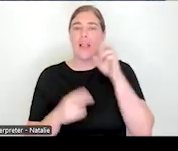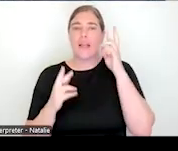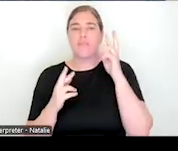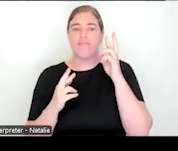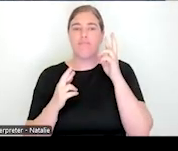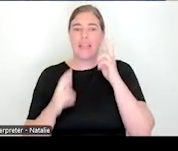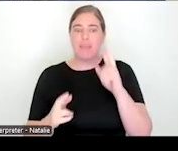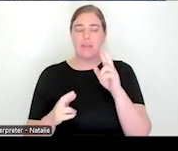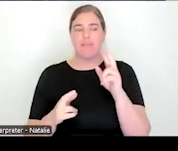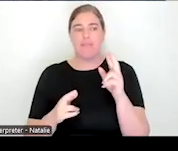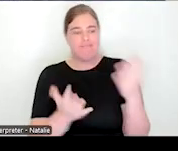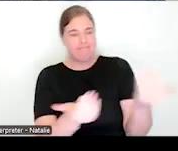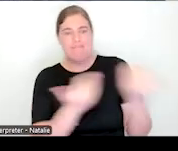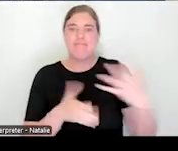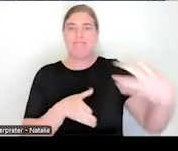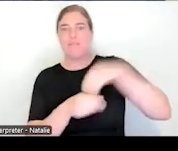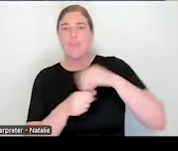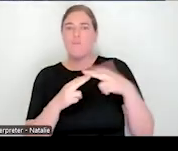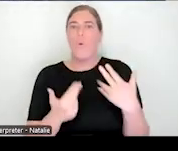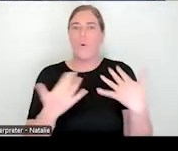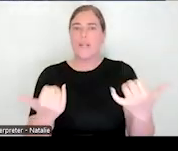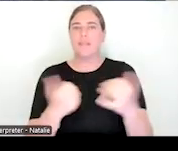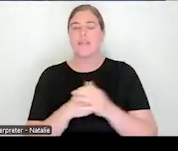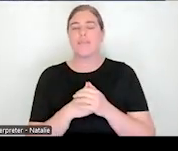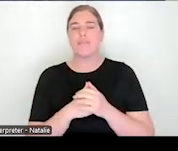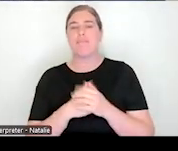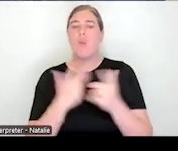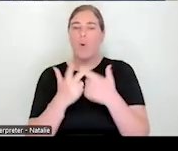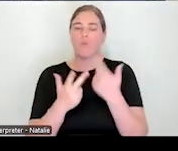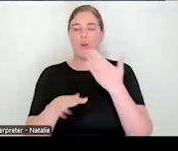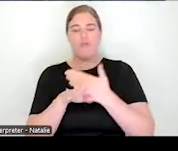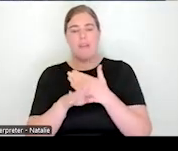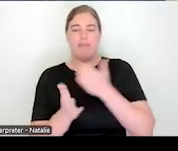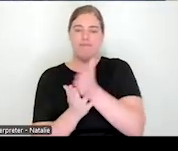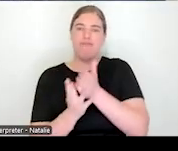participation opportunities for audiences and career pathways for musicians and music workers